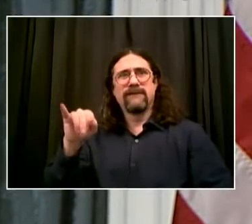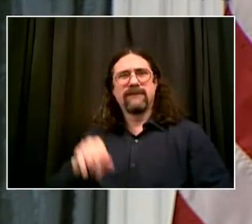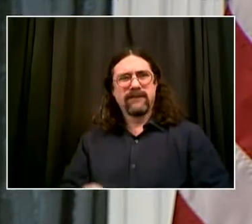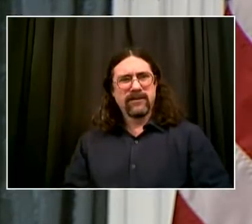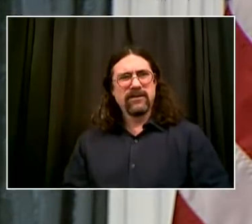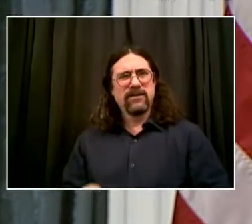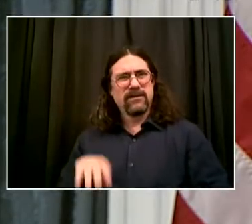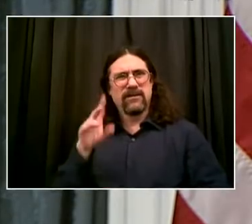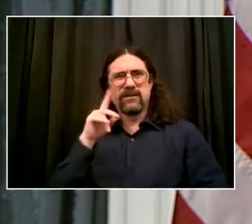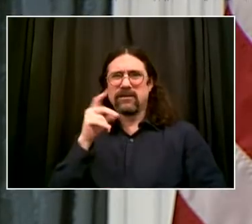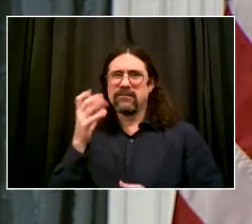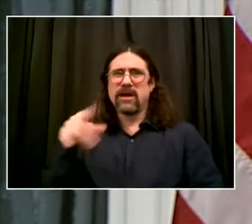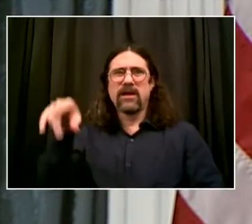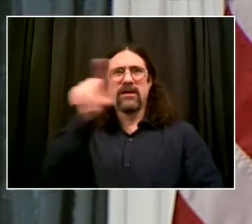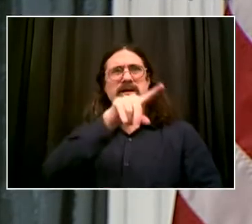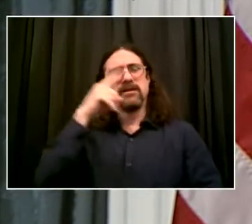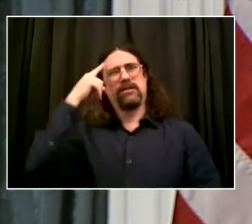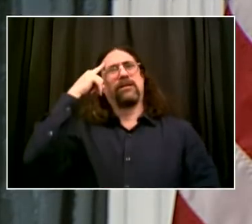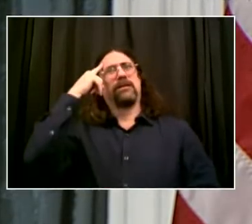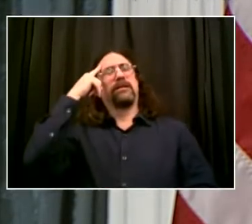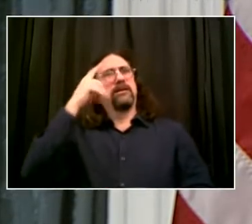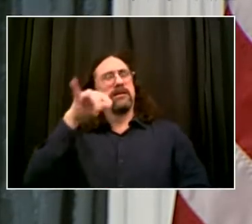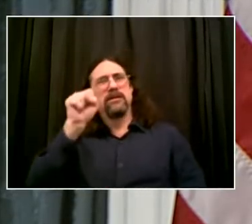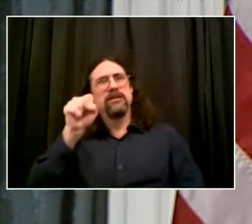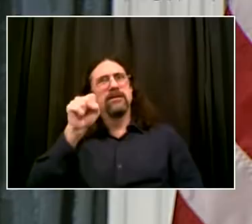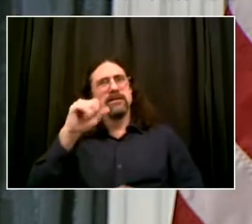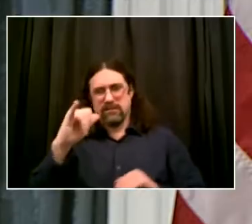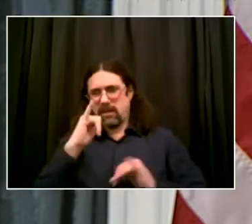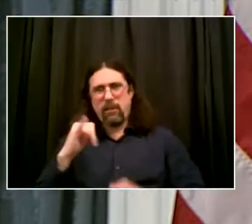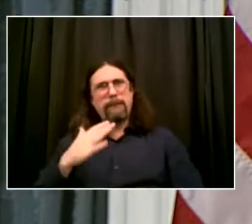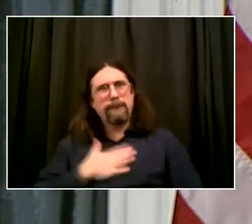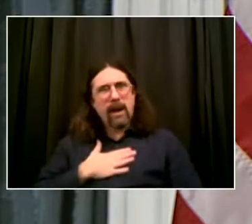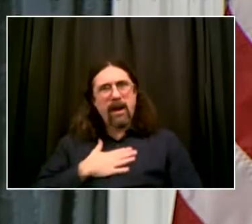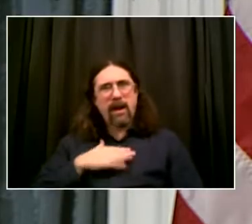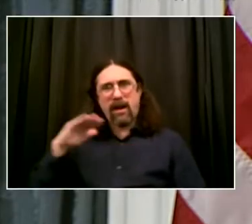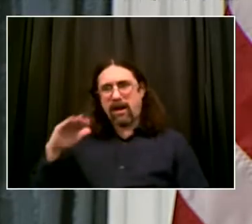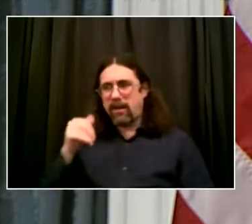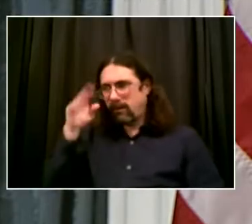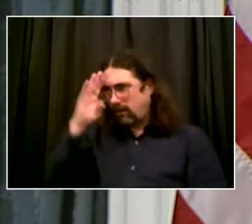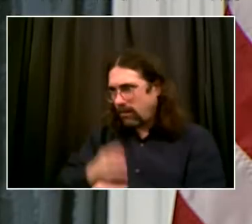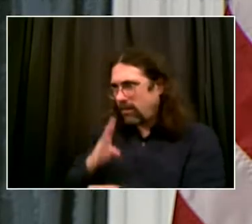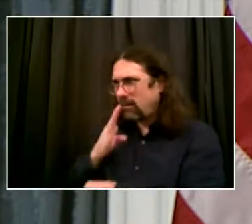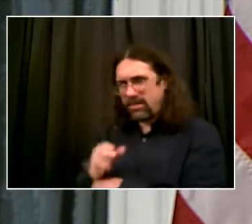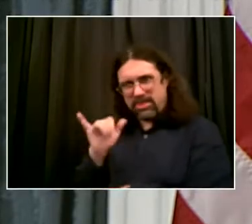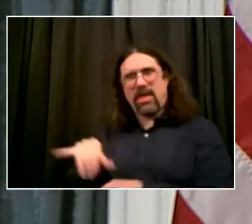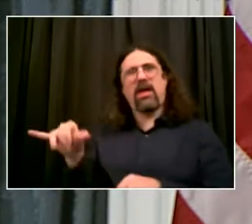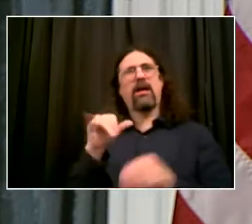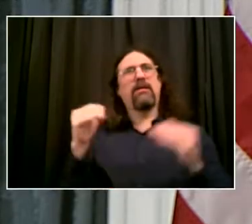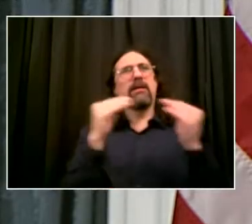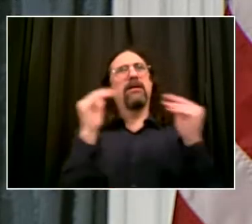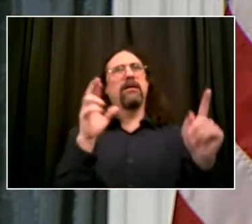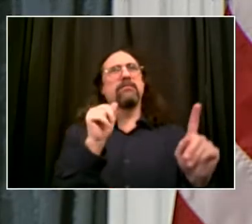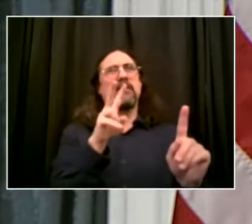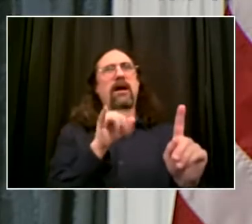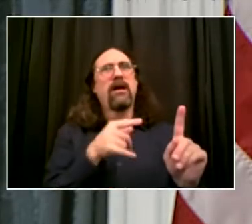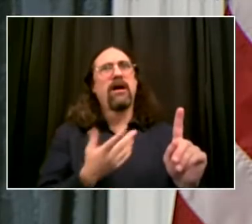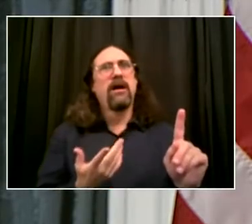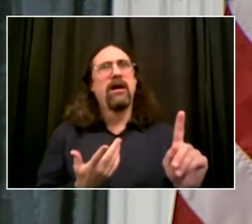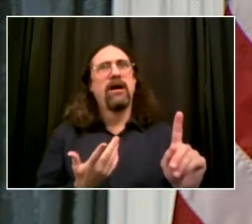IT IN TERMS OF THIS PARTICULAR UDSTENT IT BRINGS IT HOME TO ALL OF US.